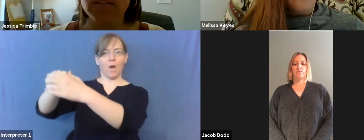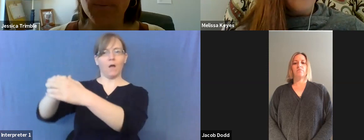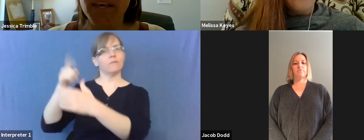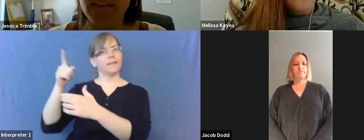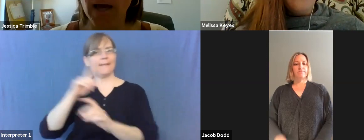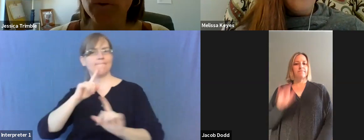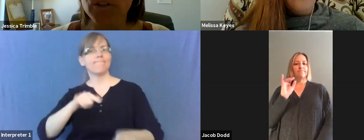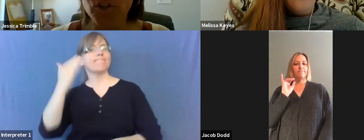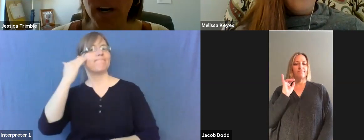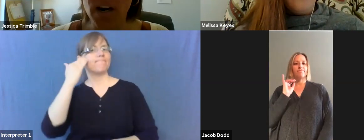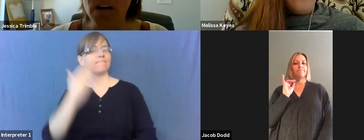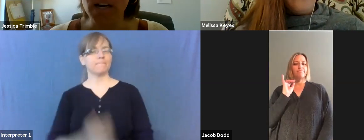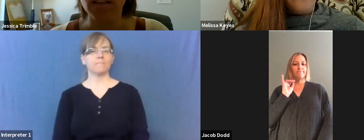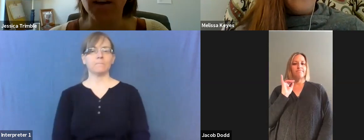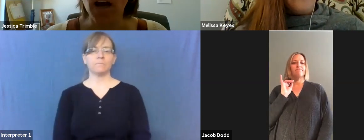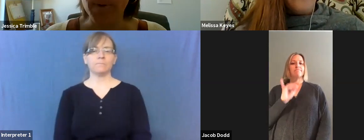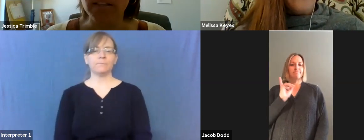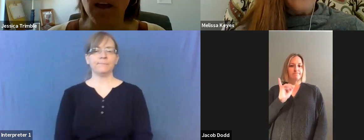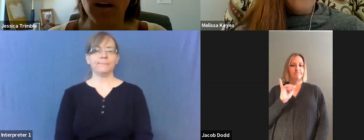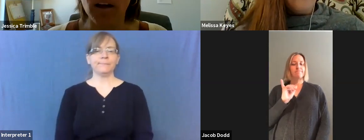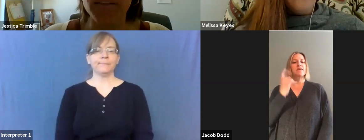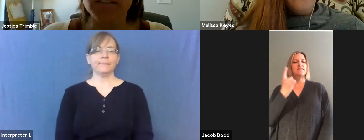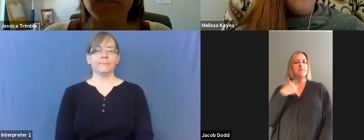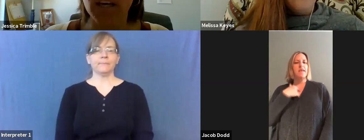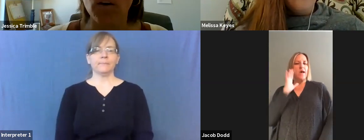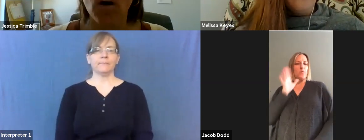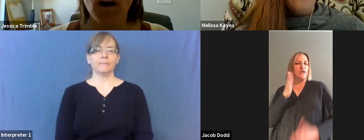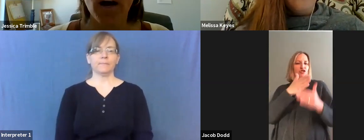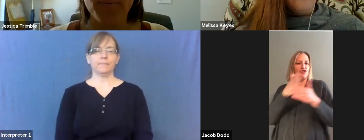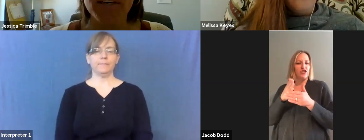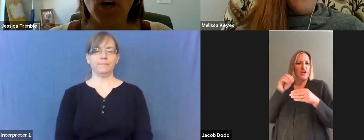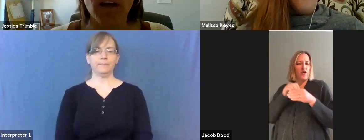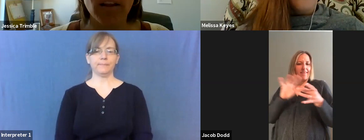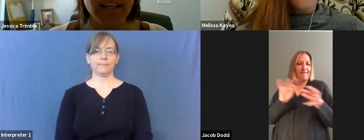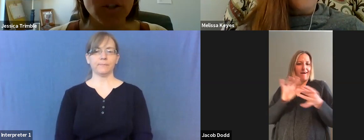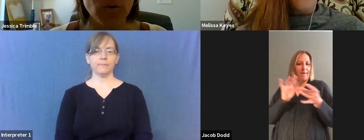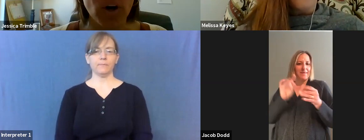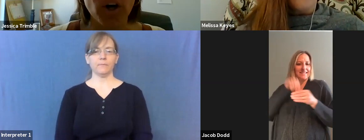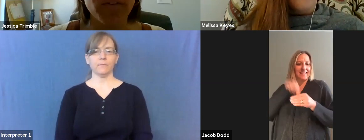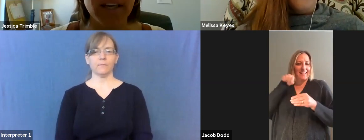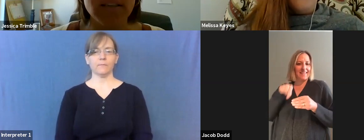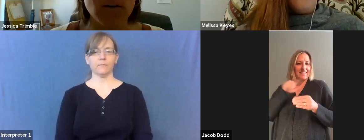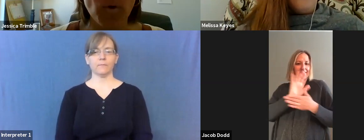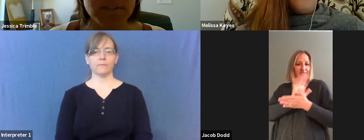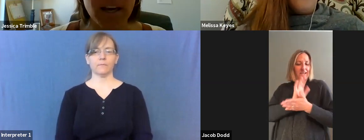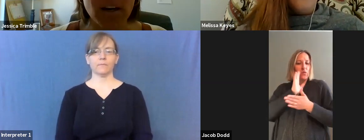And something that I will share in the comments in this video is a link to our COVID-19 website